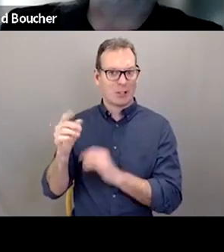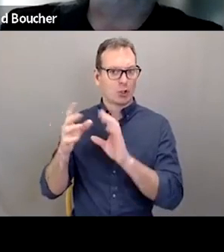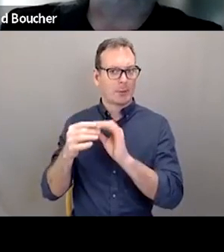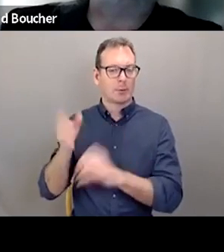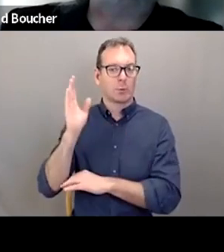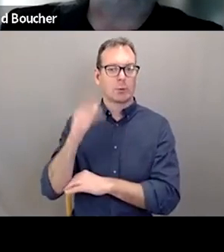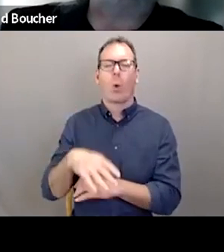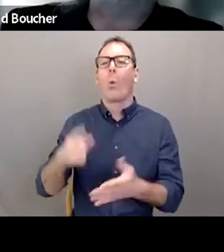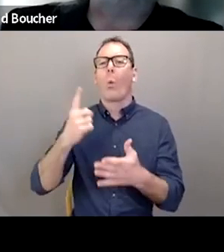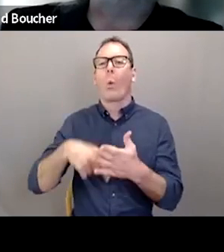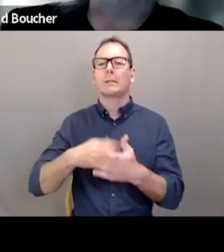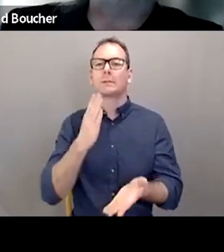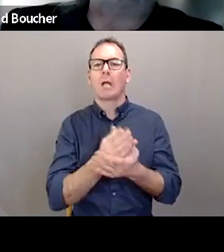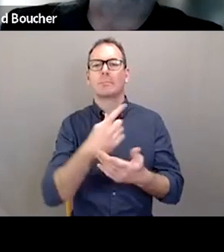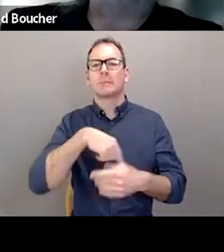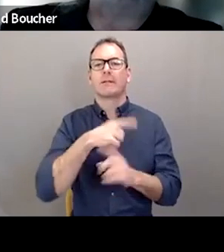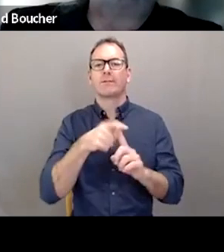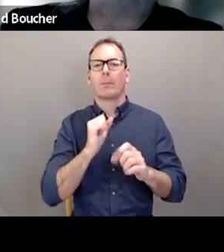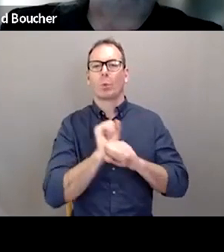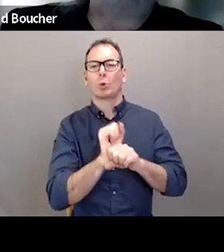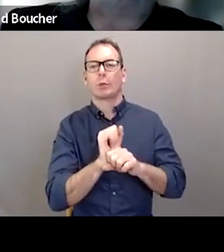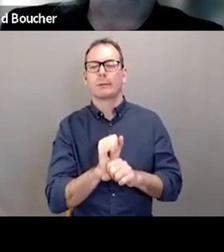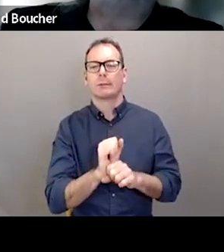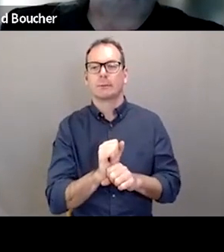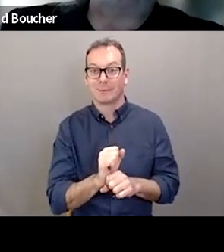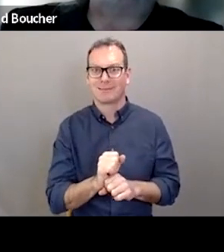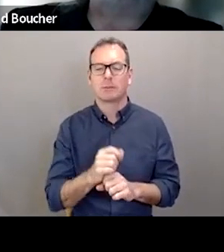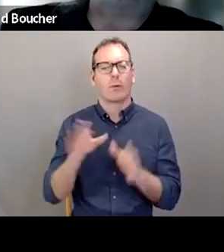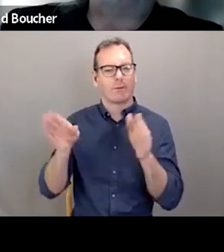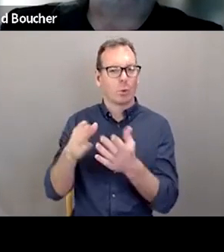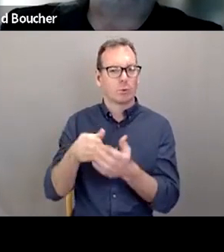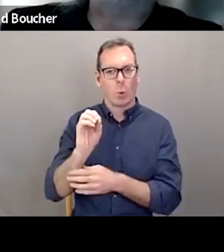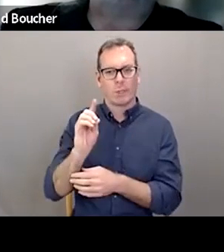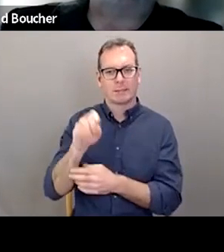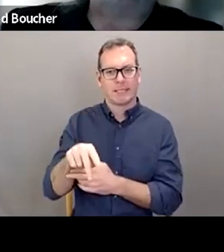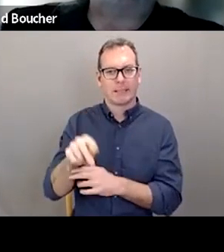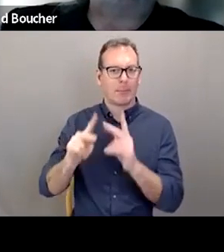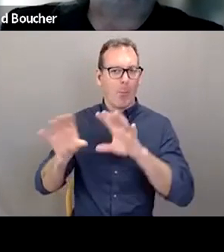us from Working and we were focusing on the ODSP recipients discussing why it's so hard for them to